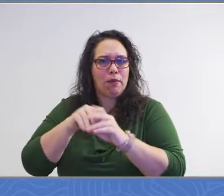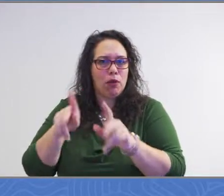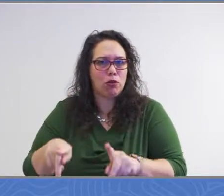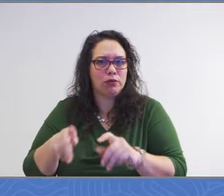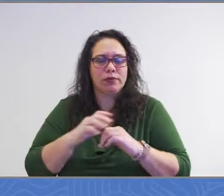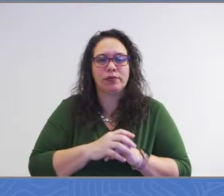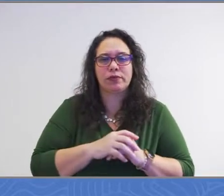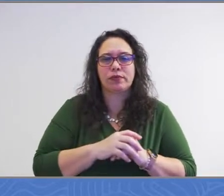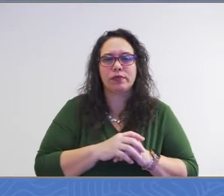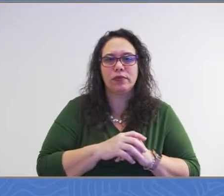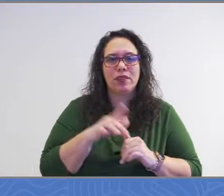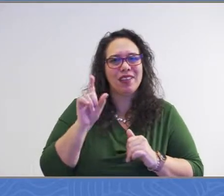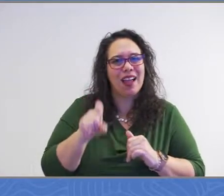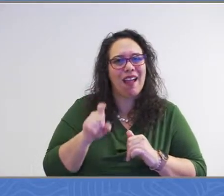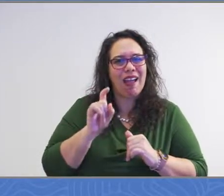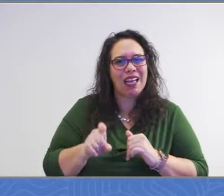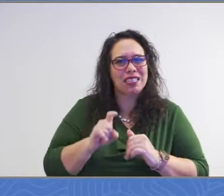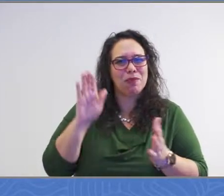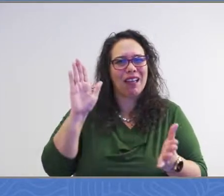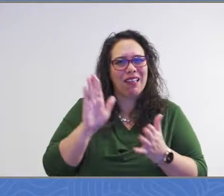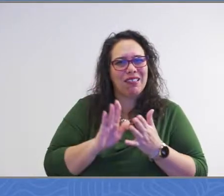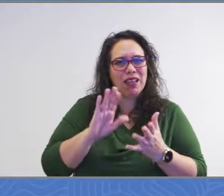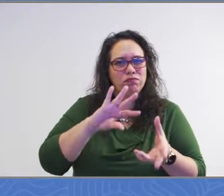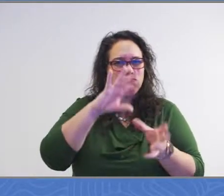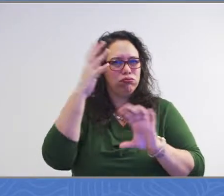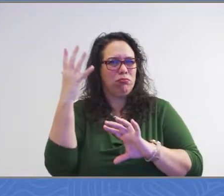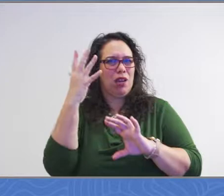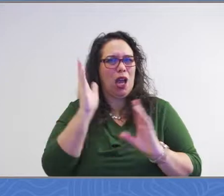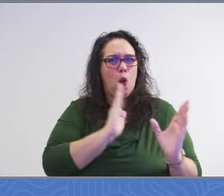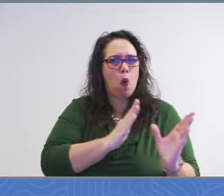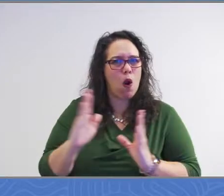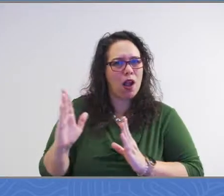There has to be organized way to do this program.